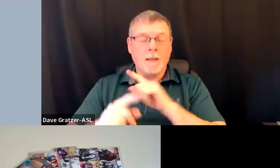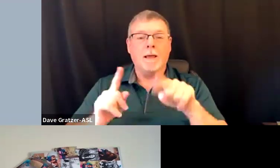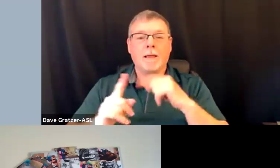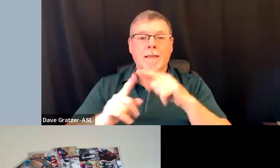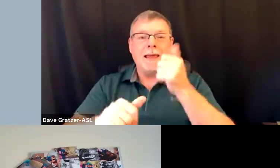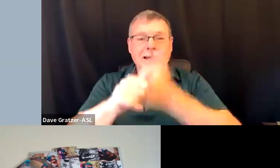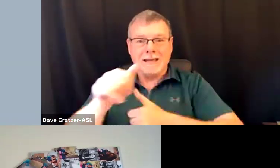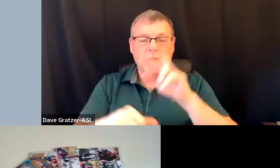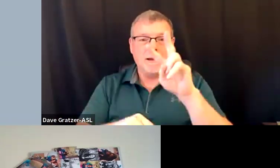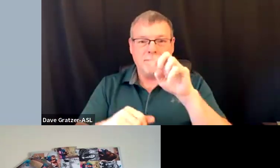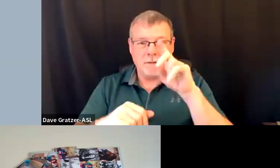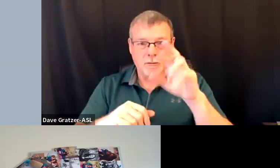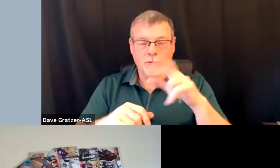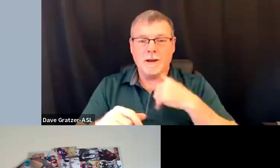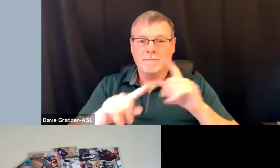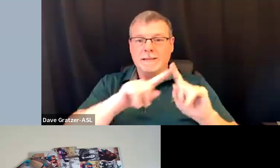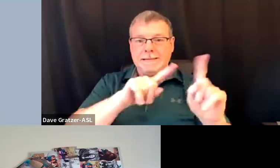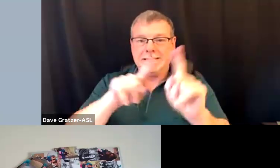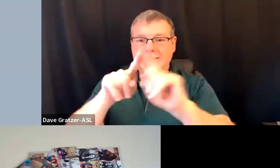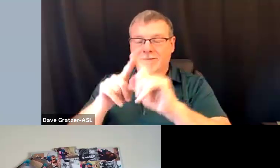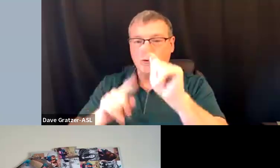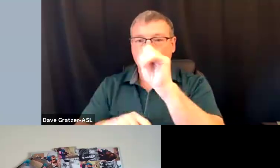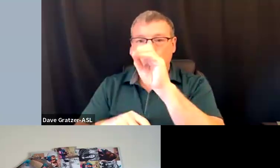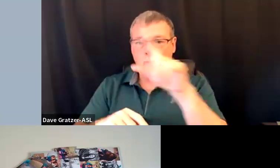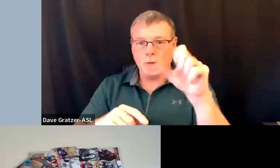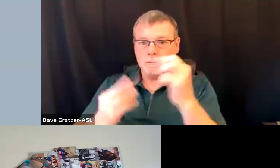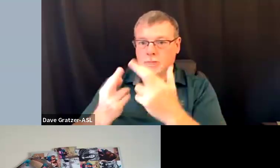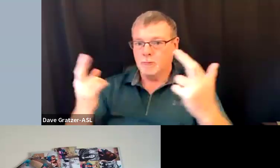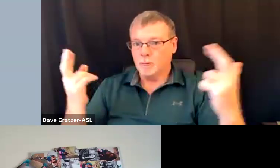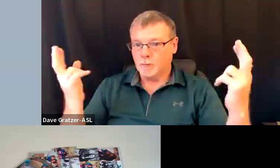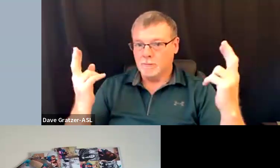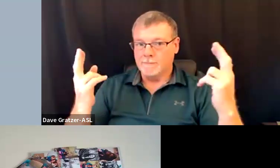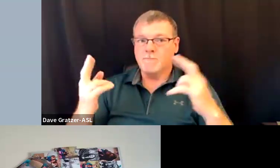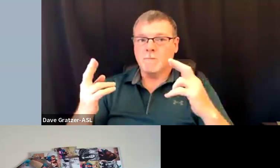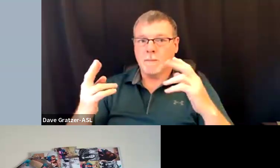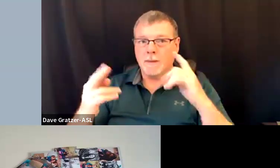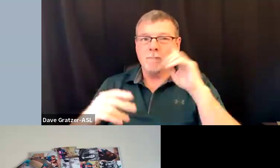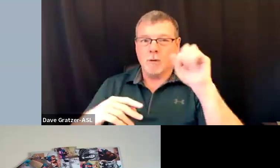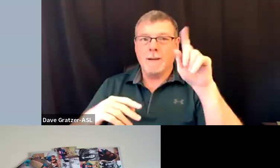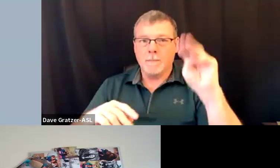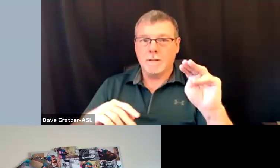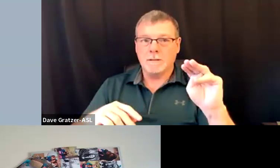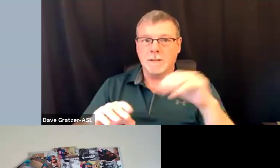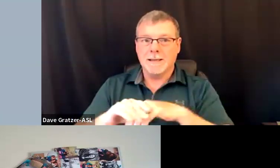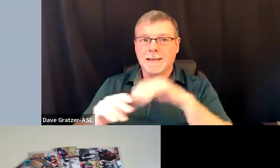also has different data quality tools and resources available for an admin to be able to run and support the agency